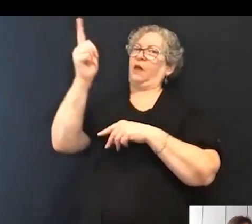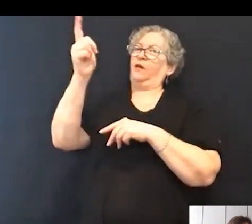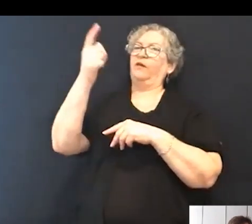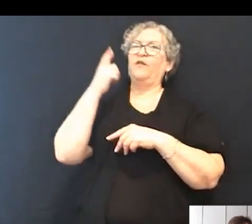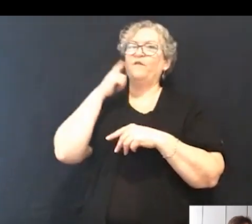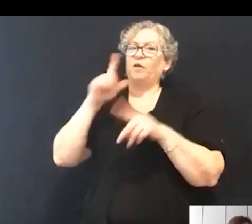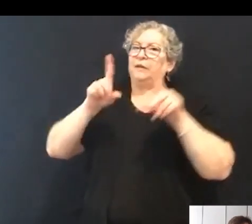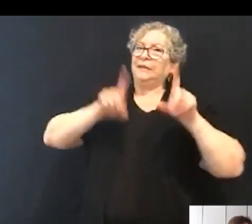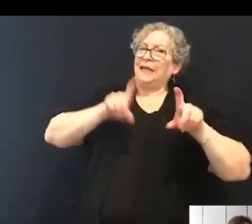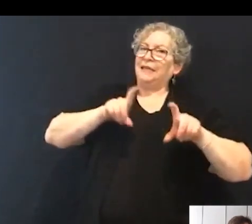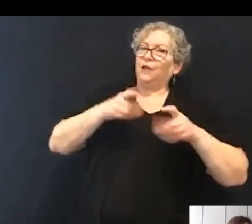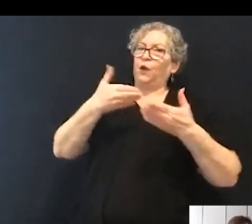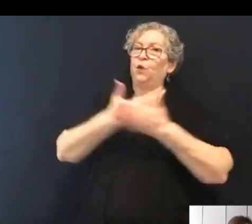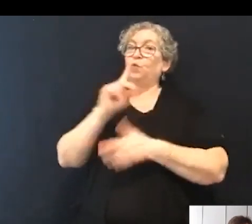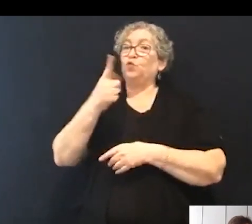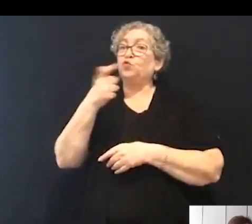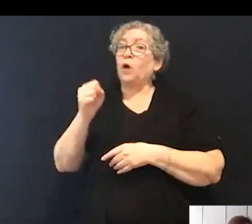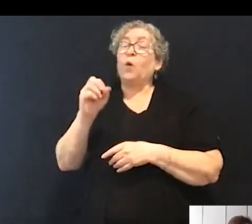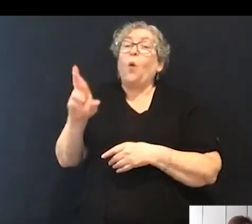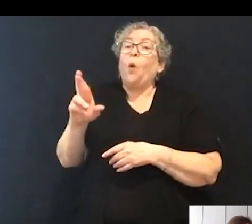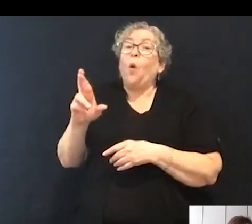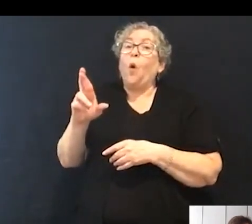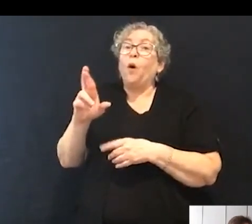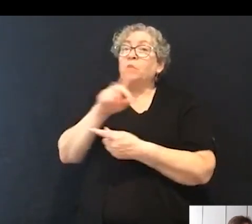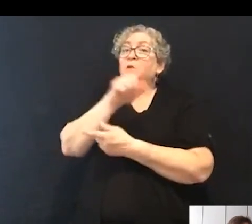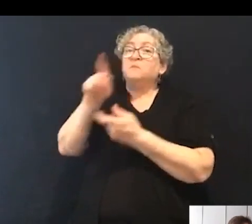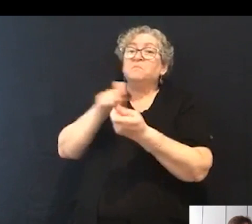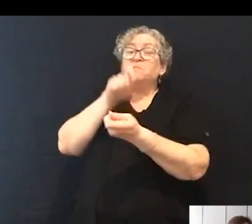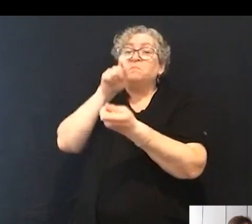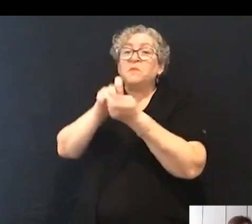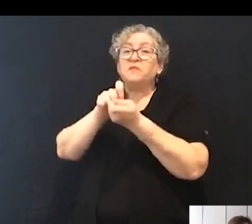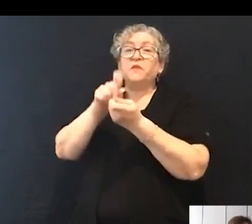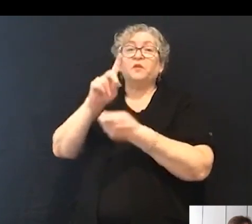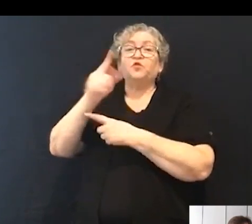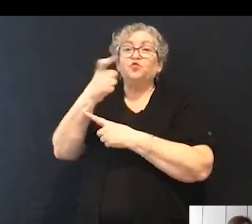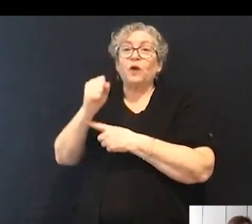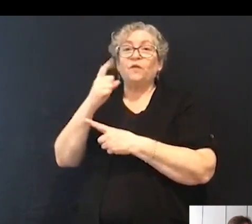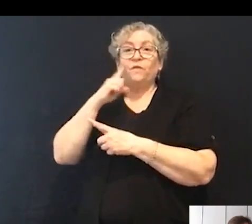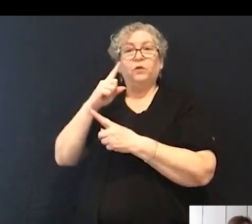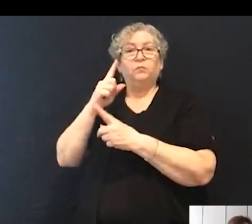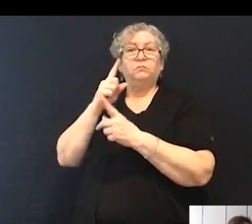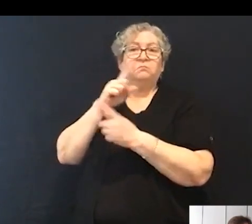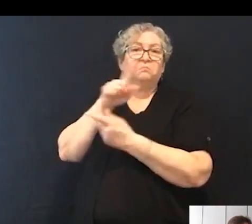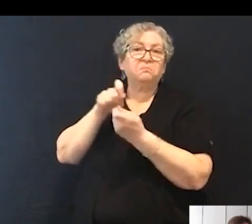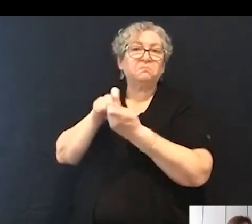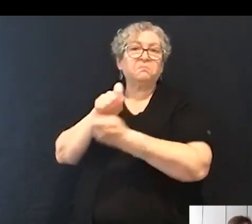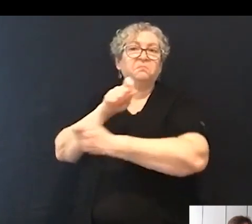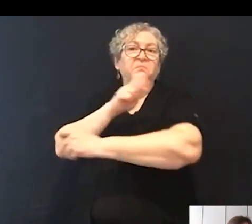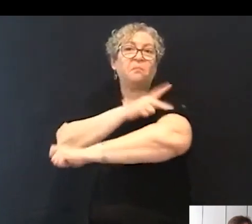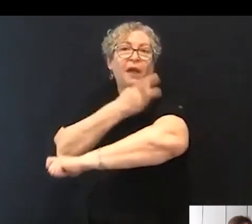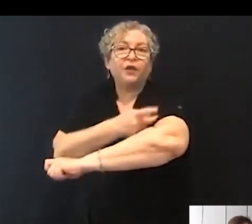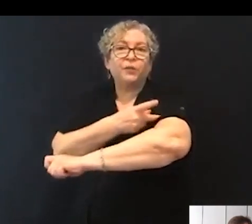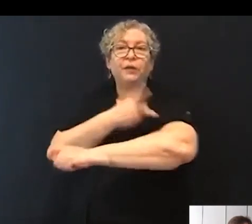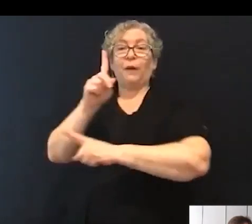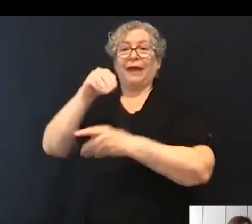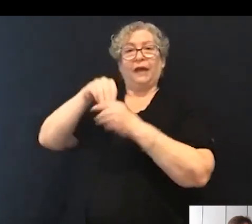testing new drugs or even the specific drugs for patients in the lab.